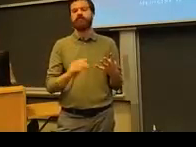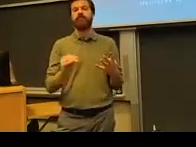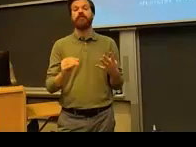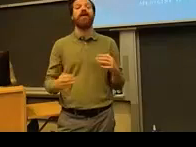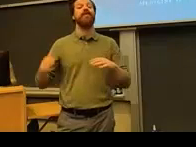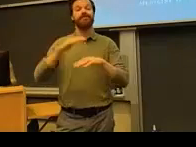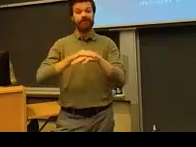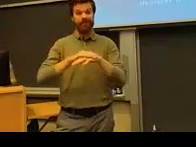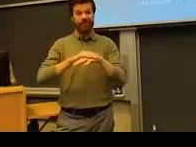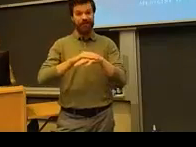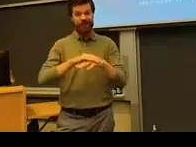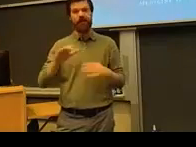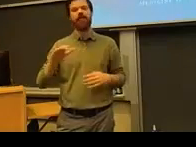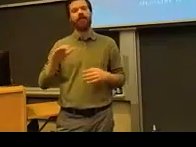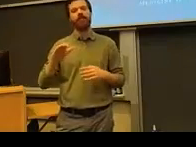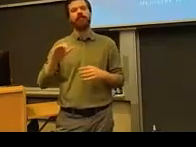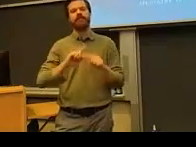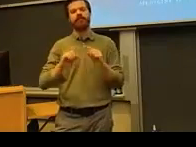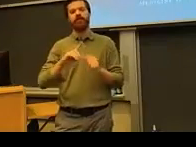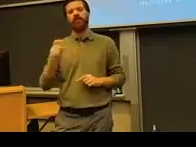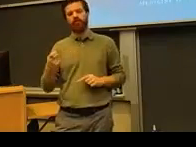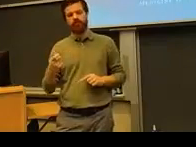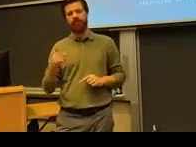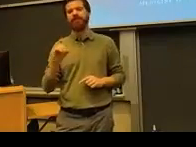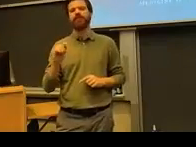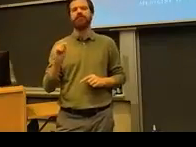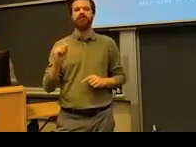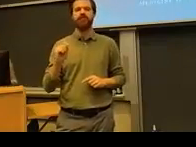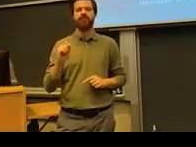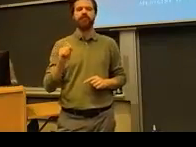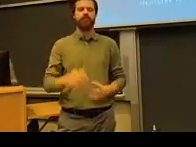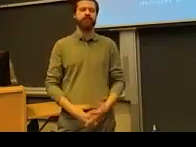have the co-occurring said diagnosis so what we also are able to provide for patients is